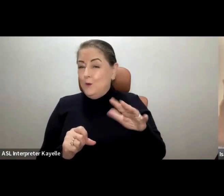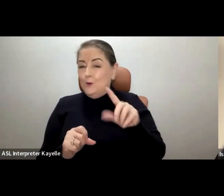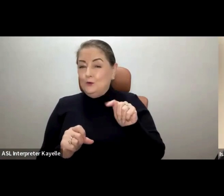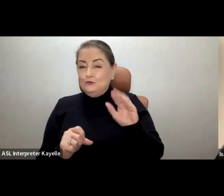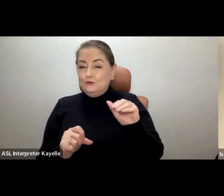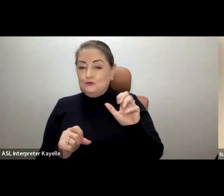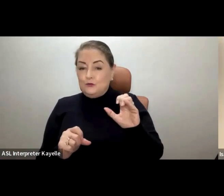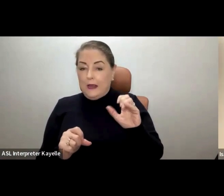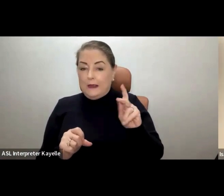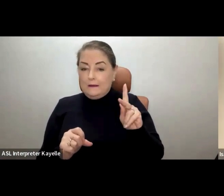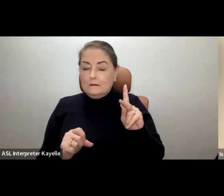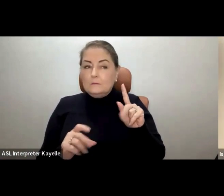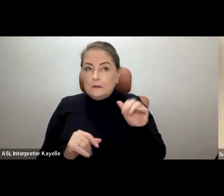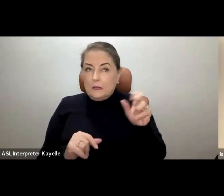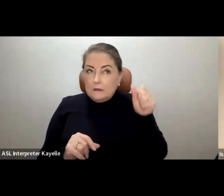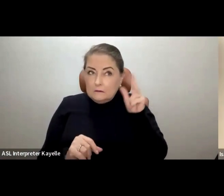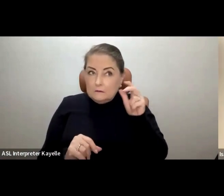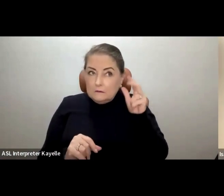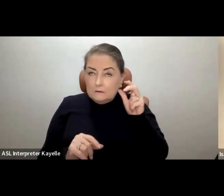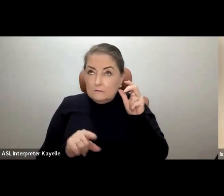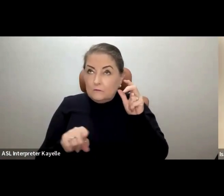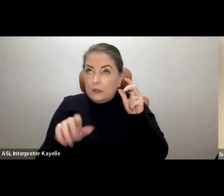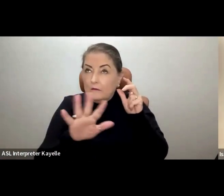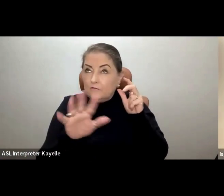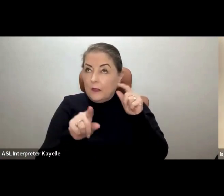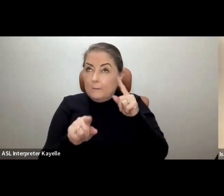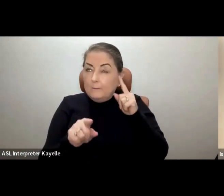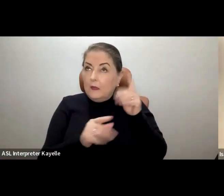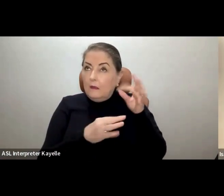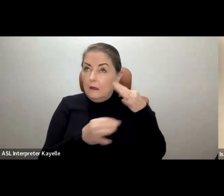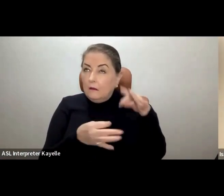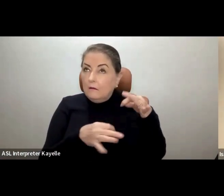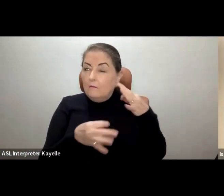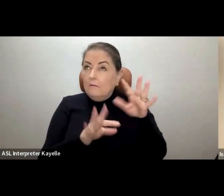the story in a better way for a film, which is just wonderful to